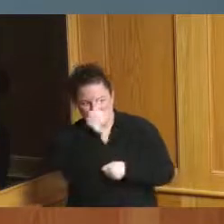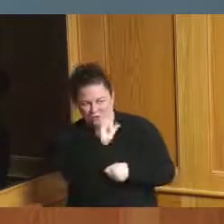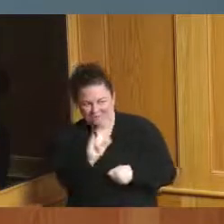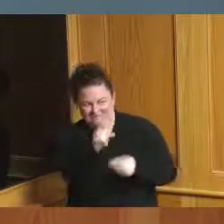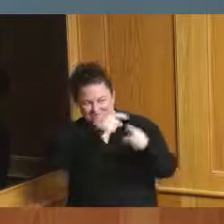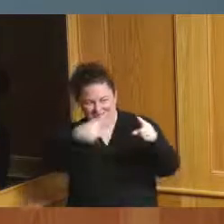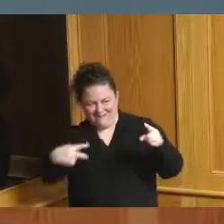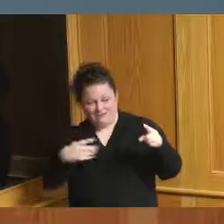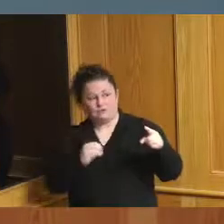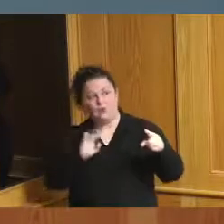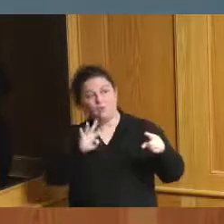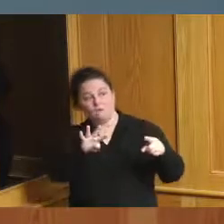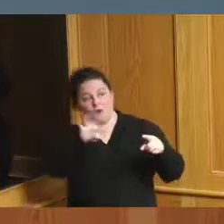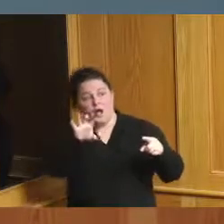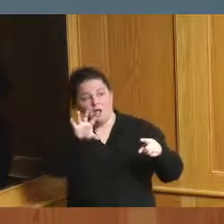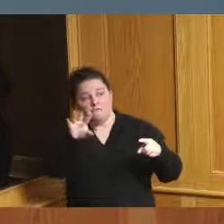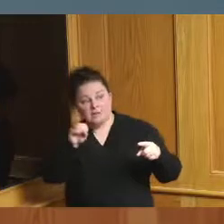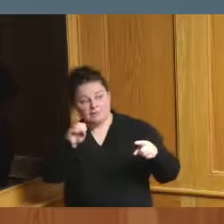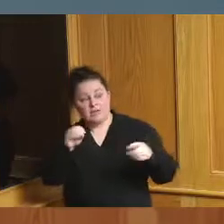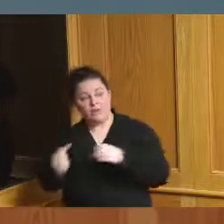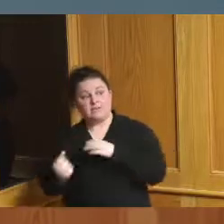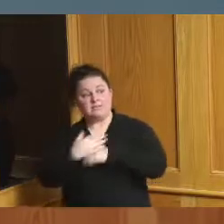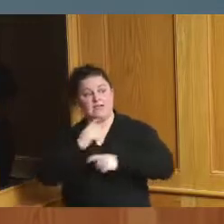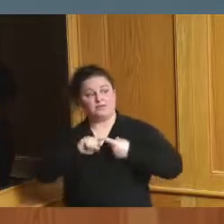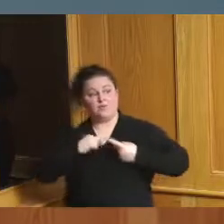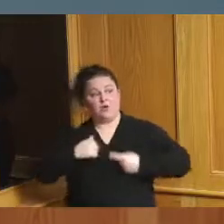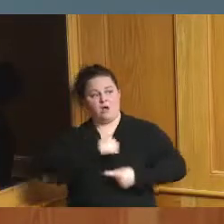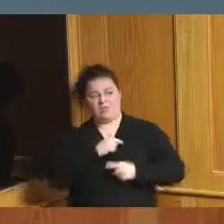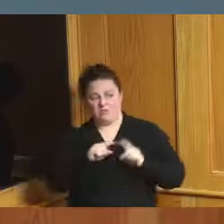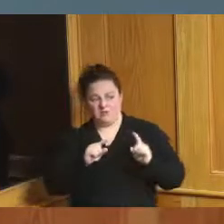was submitted to us but that wasn't anything no no I'm saying you were saying that someone